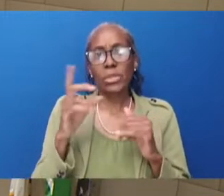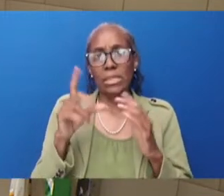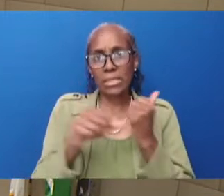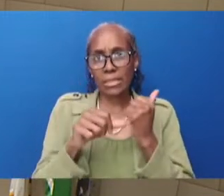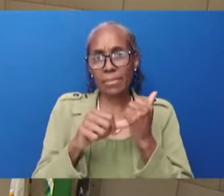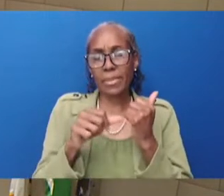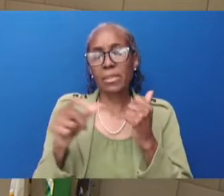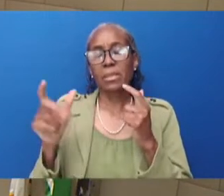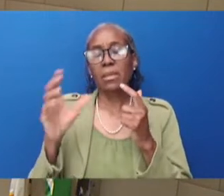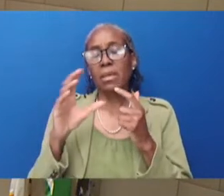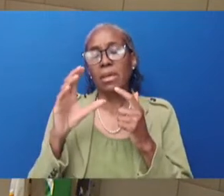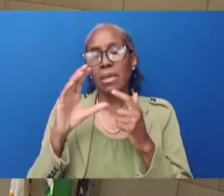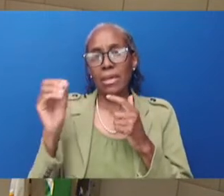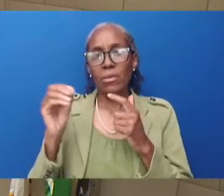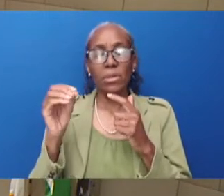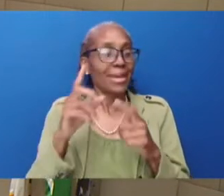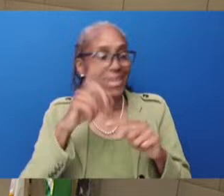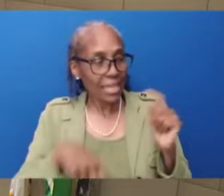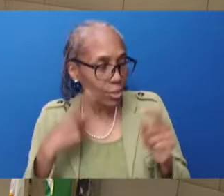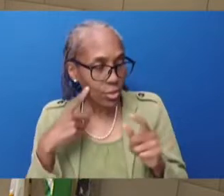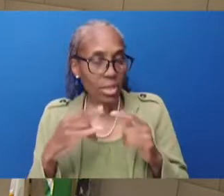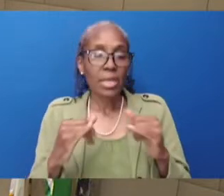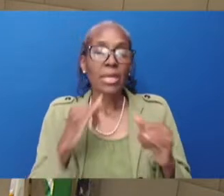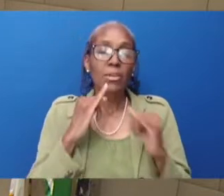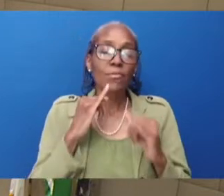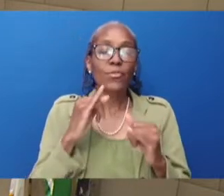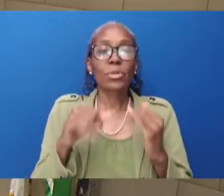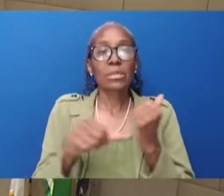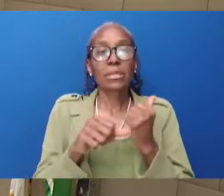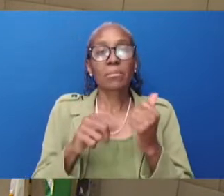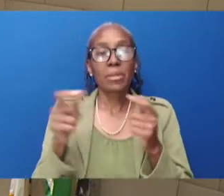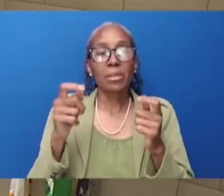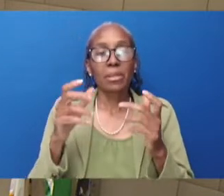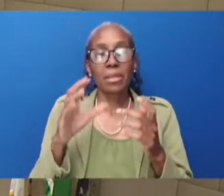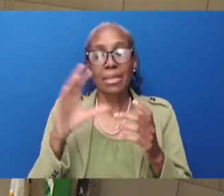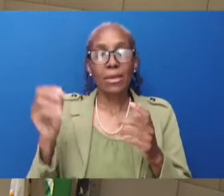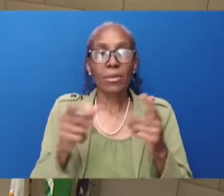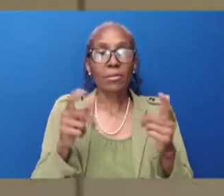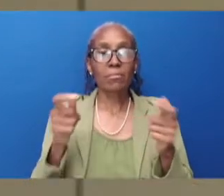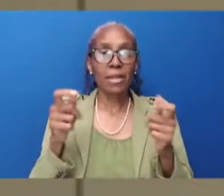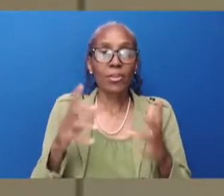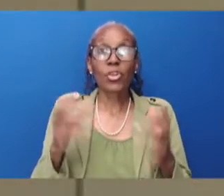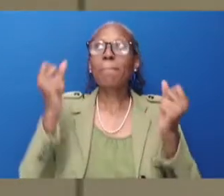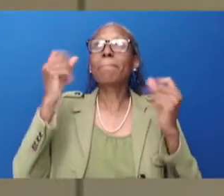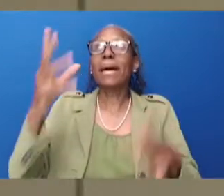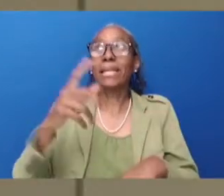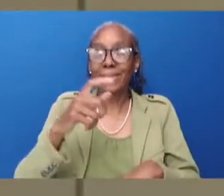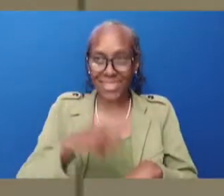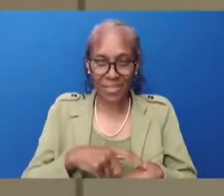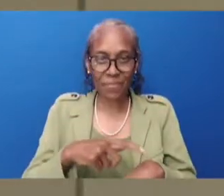COMMISSIONER POWELL?